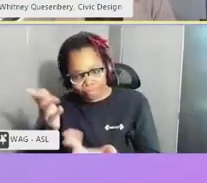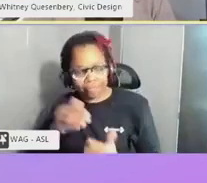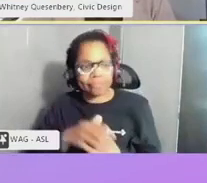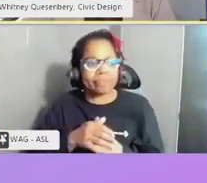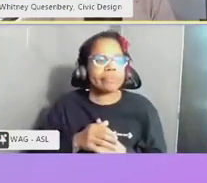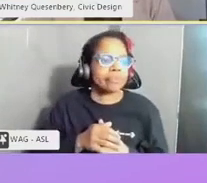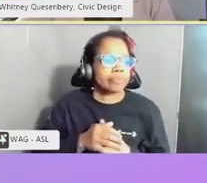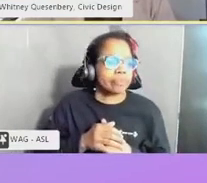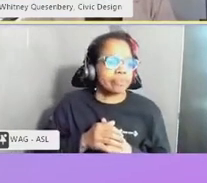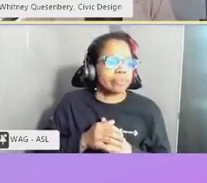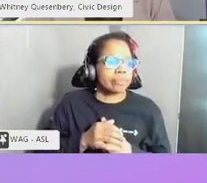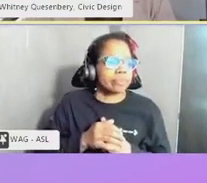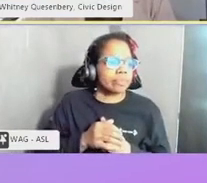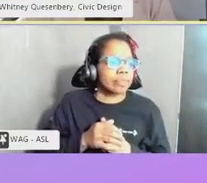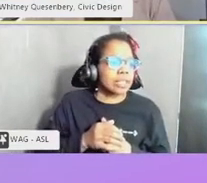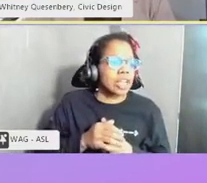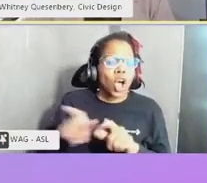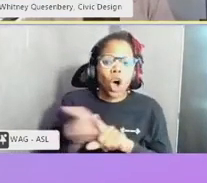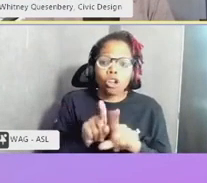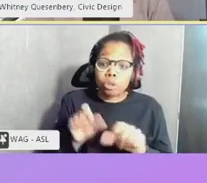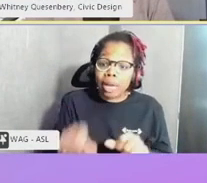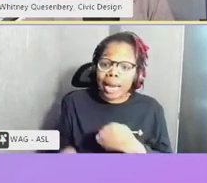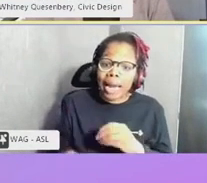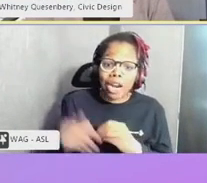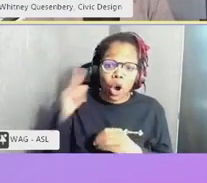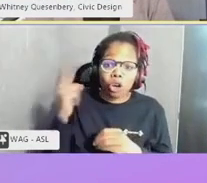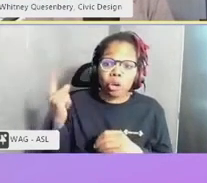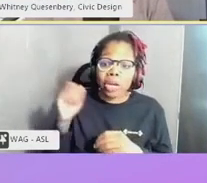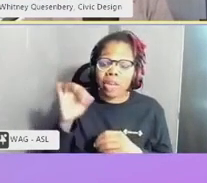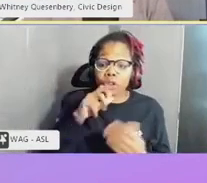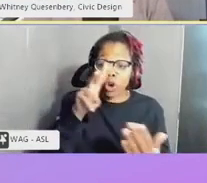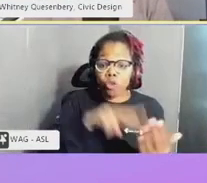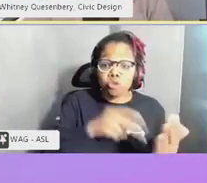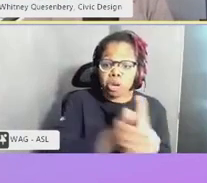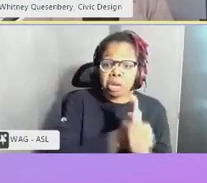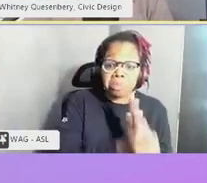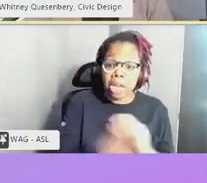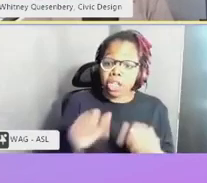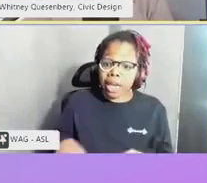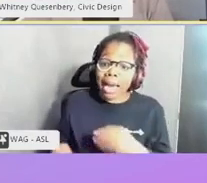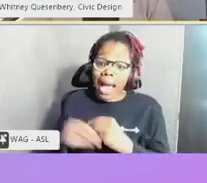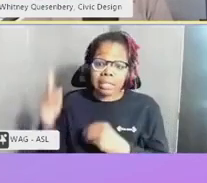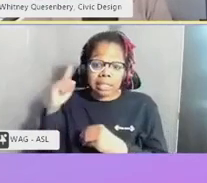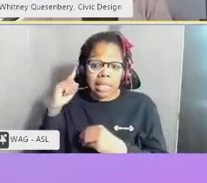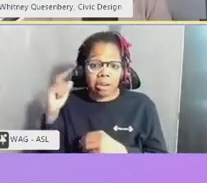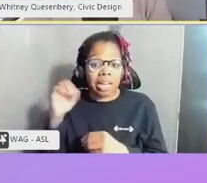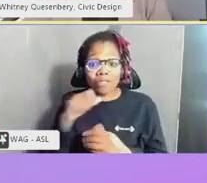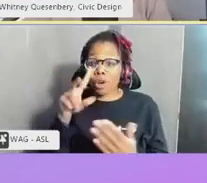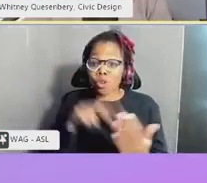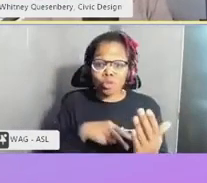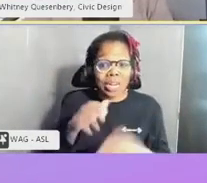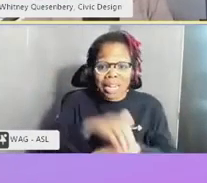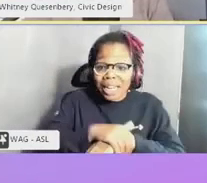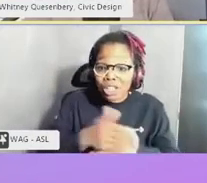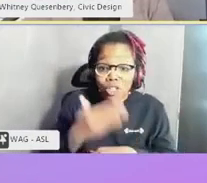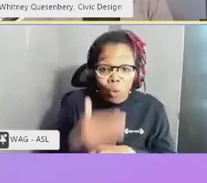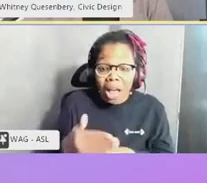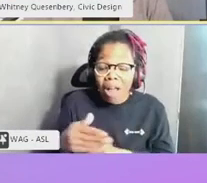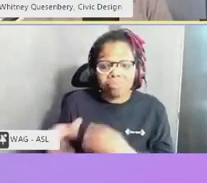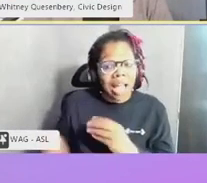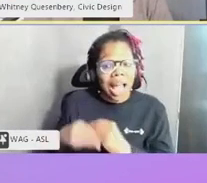accidentally the wrong person and realized you got it wrong, it's easy to change, unlike a paper ballot. Also because they can have audio, somebody